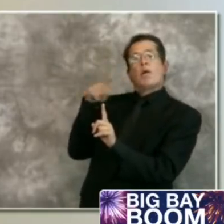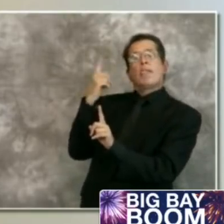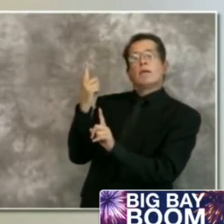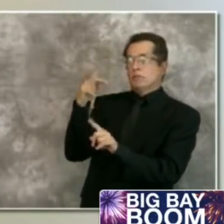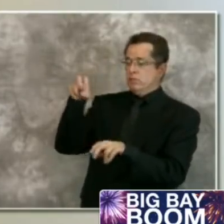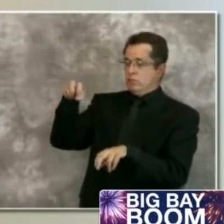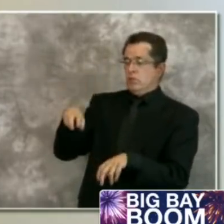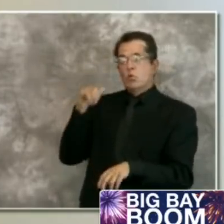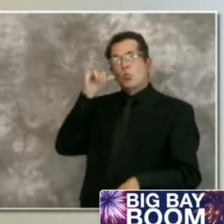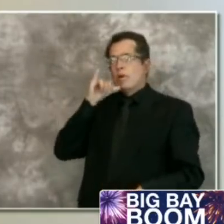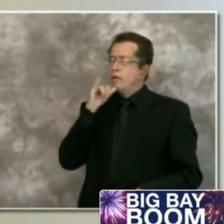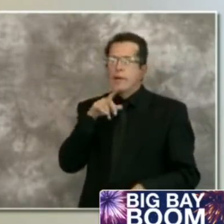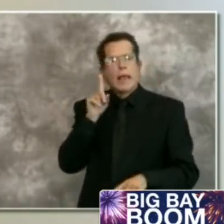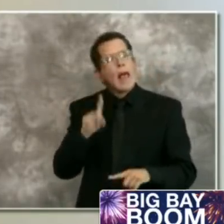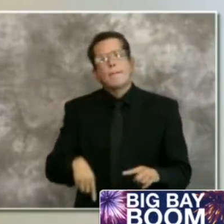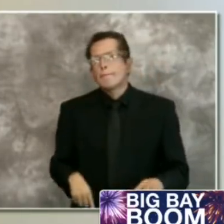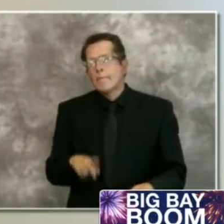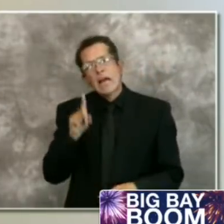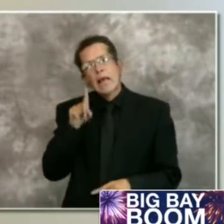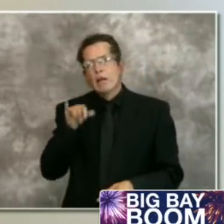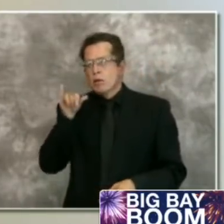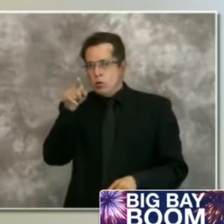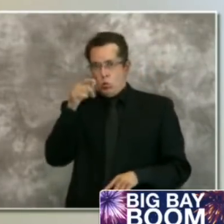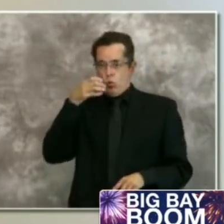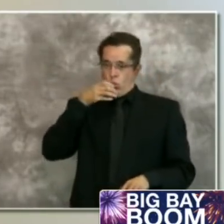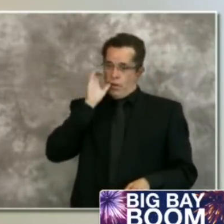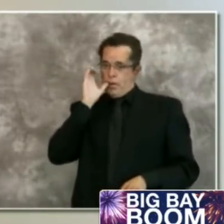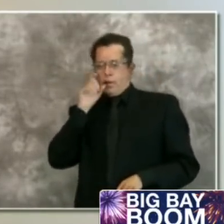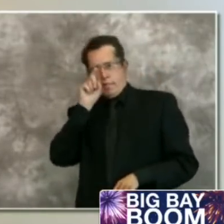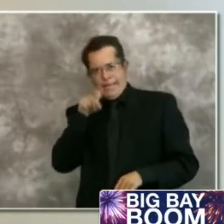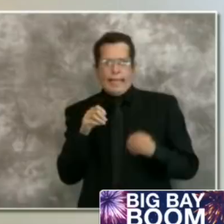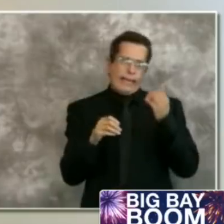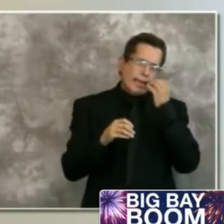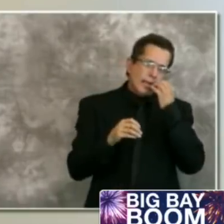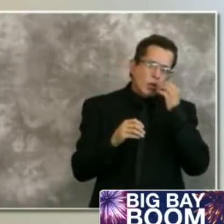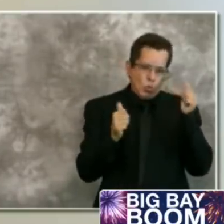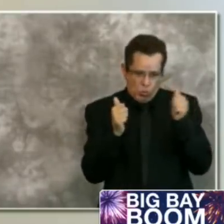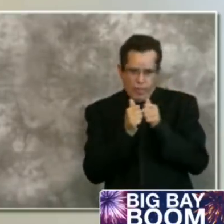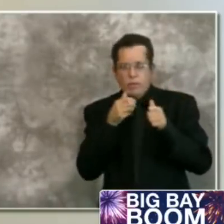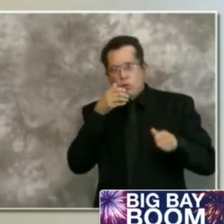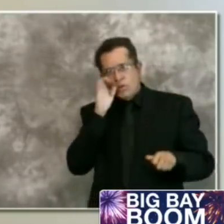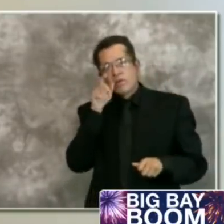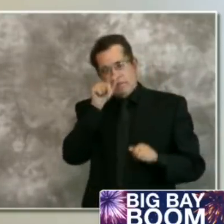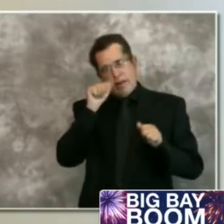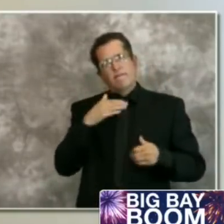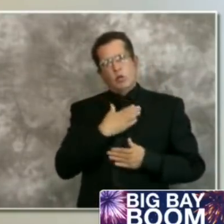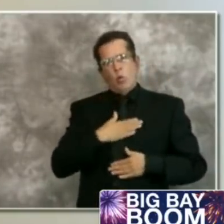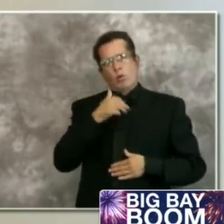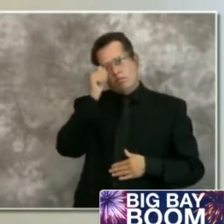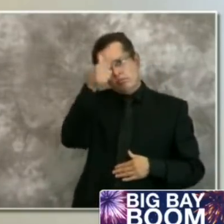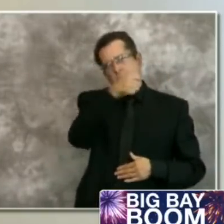ARE SIMULTANEOUSLY EATING A MEAL. YOU CAN'T GO TO A RESTAURANT THAT SERVES BEER ALCOHOL OR WHY IN JUST SENT A